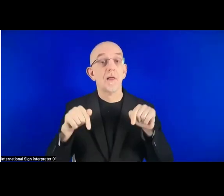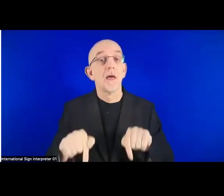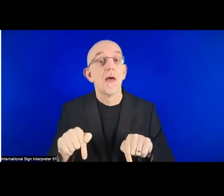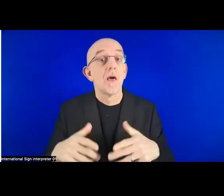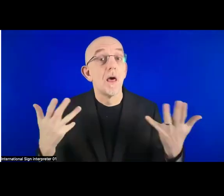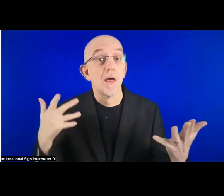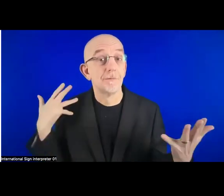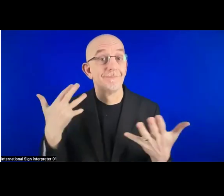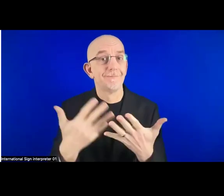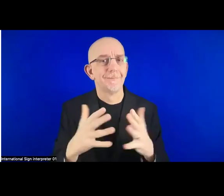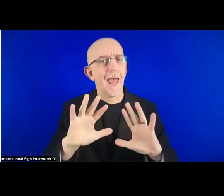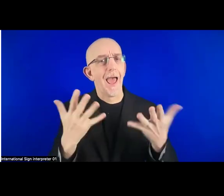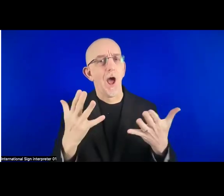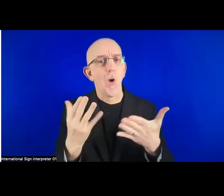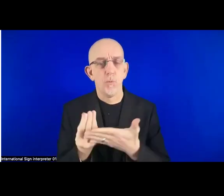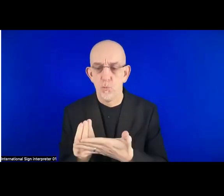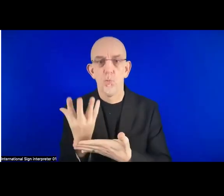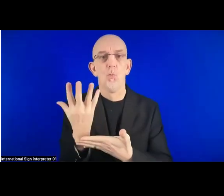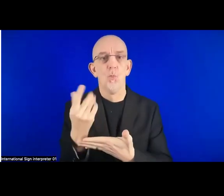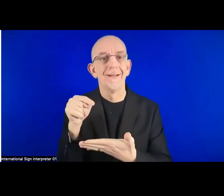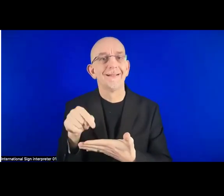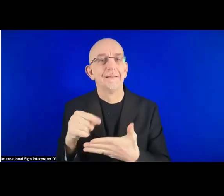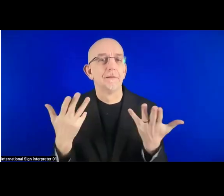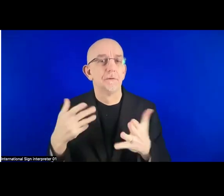develop Disability Inclusive responses to the world's most pressing global